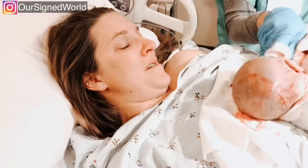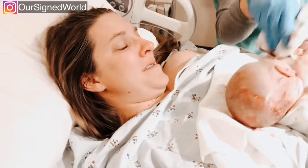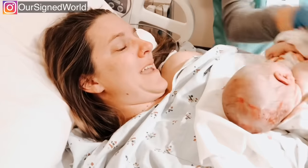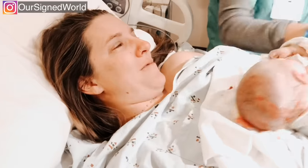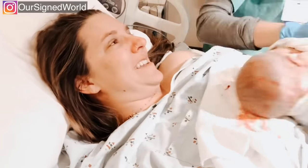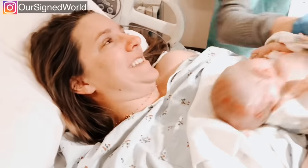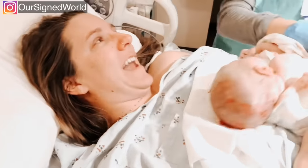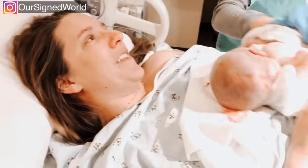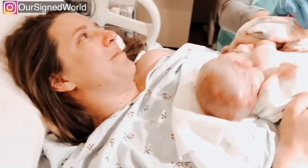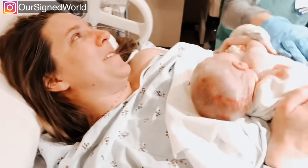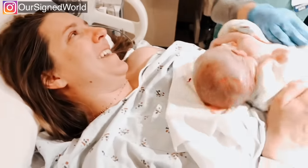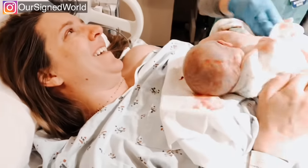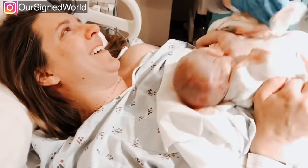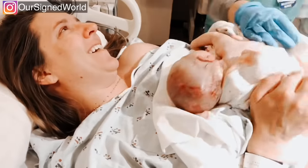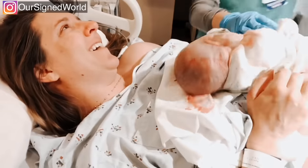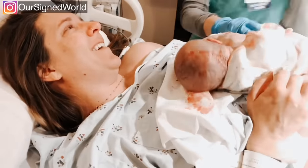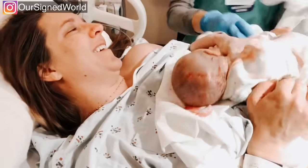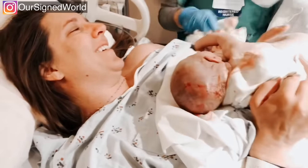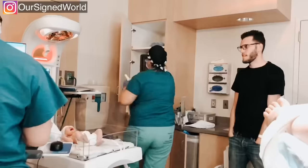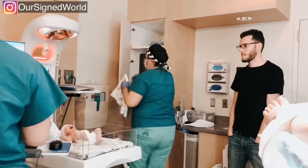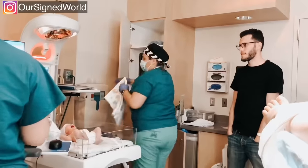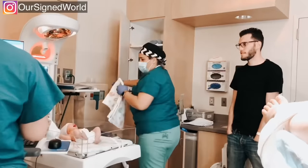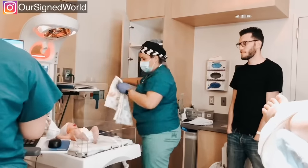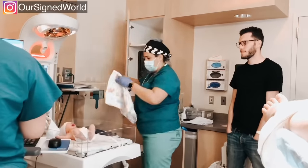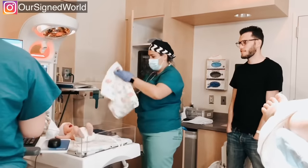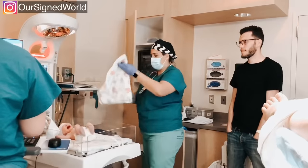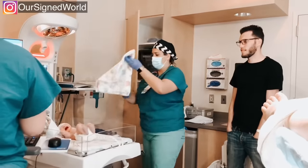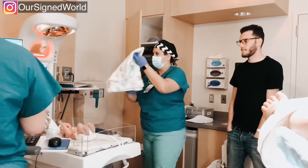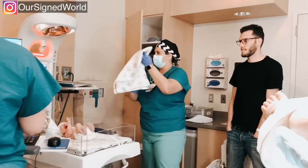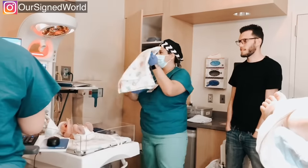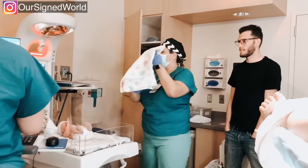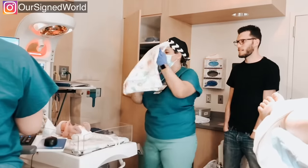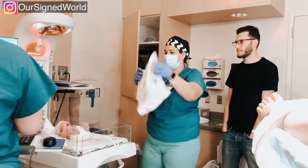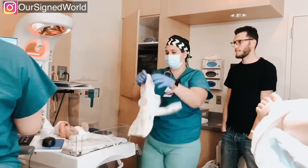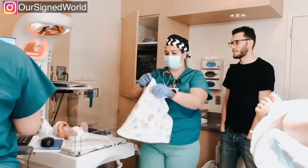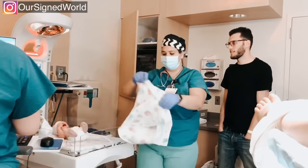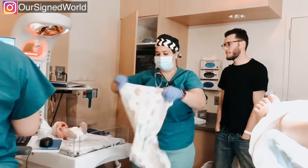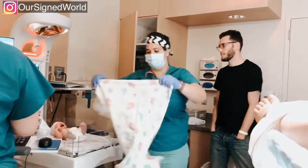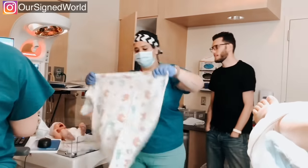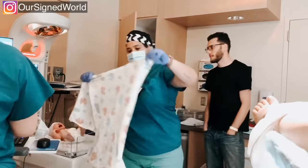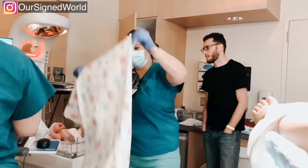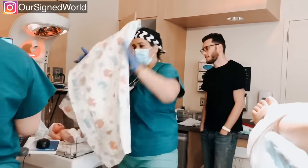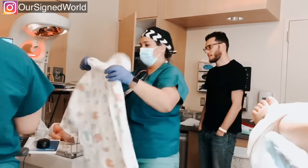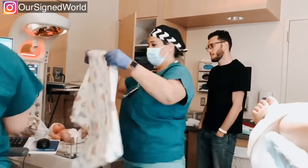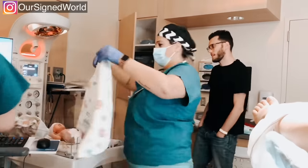That was inside of me! Madison: Crying. C: Madi, its okay!